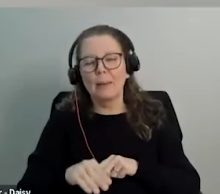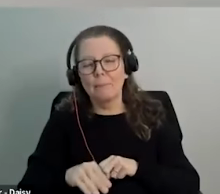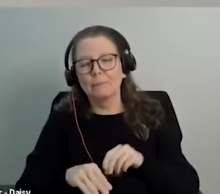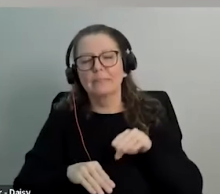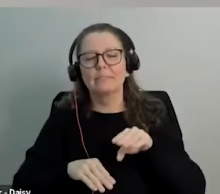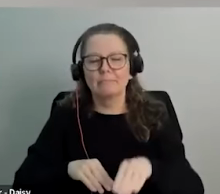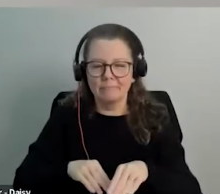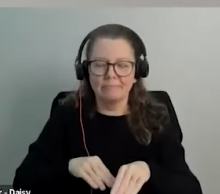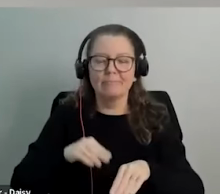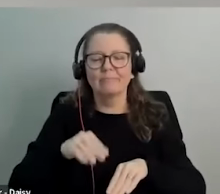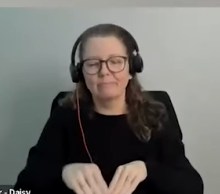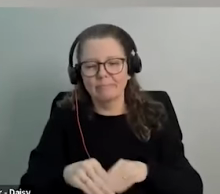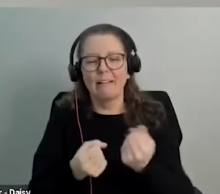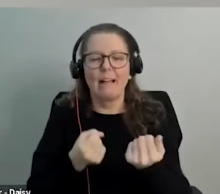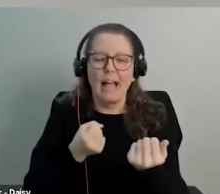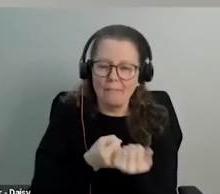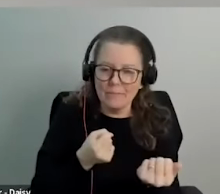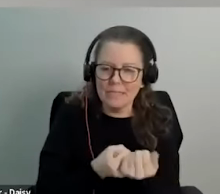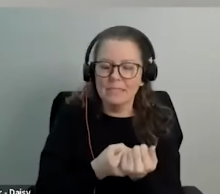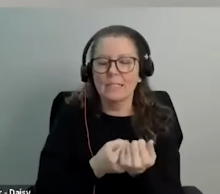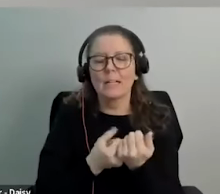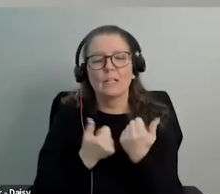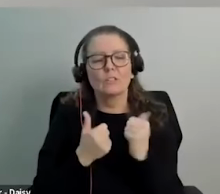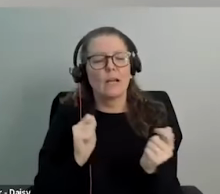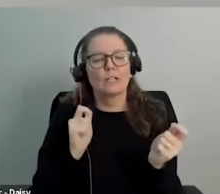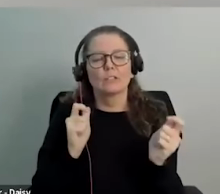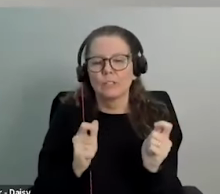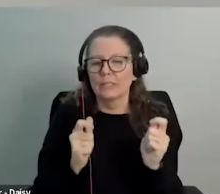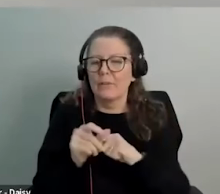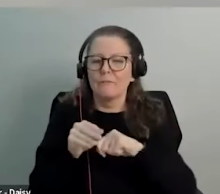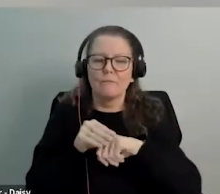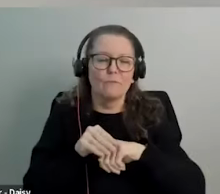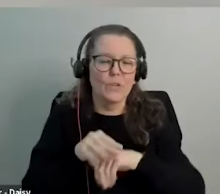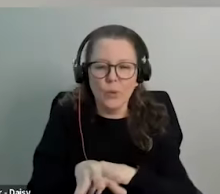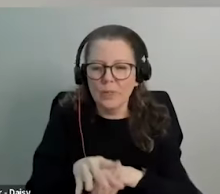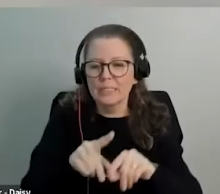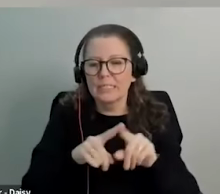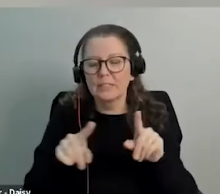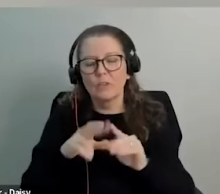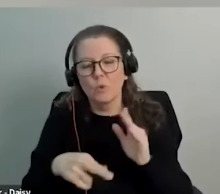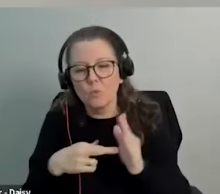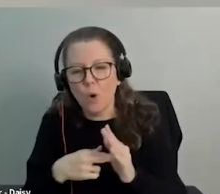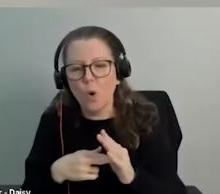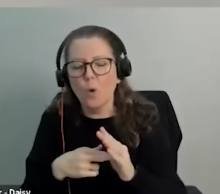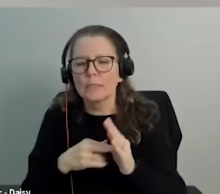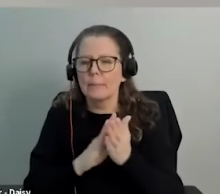and doing this advocacy and trying to influence all these different people and all these different roles to prioritize accessibility,